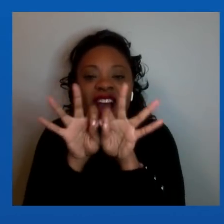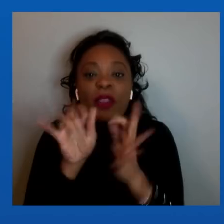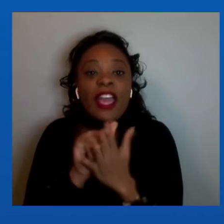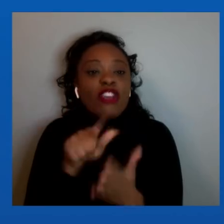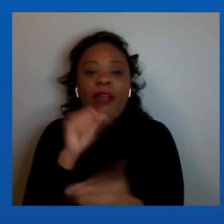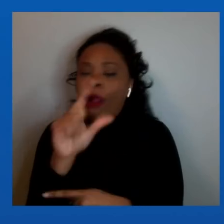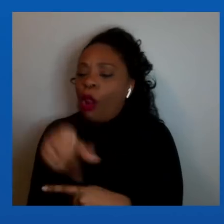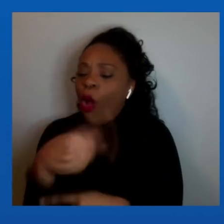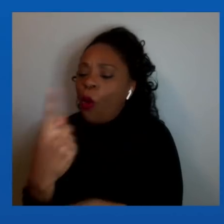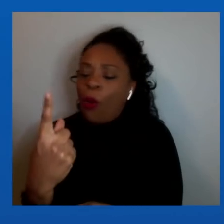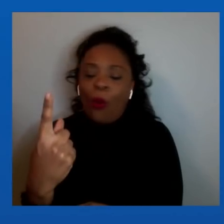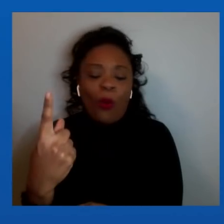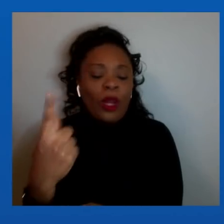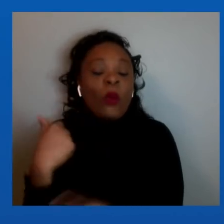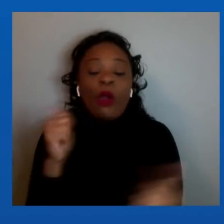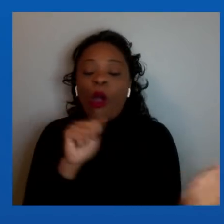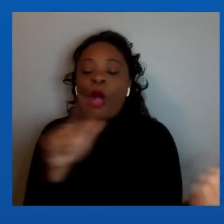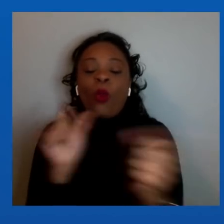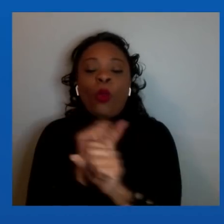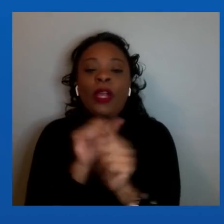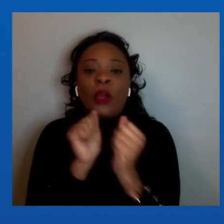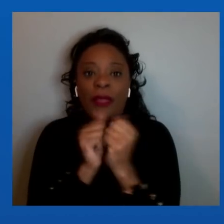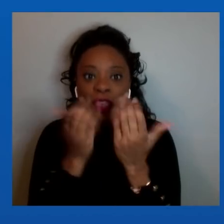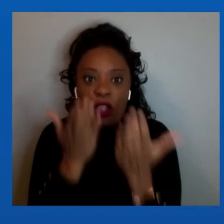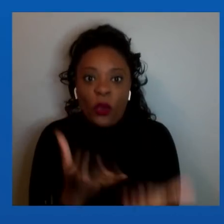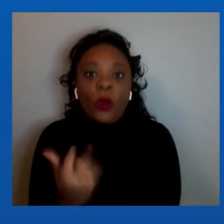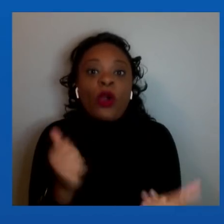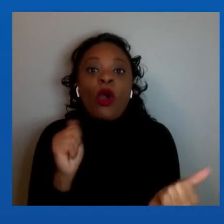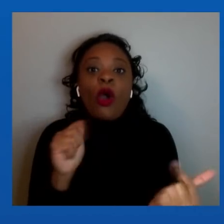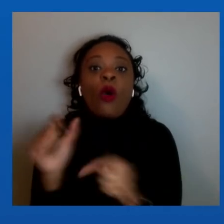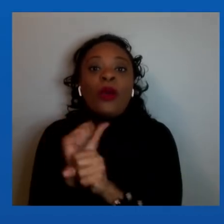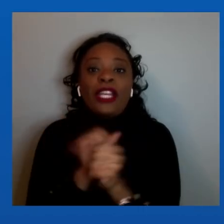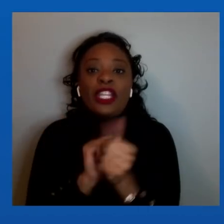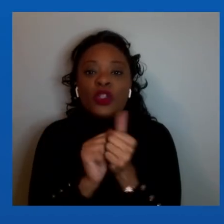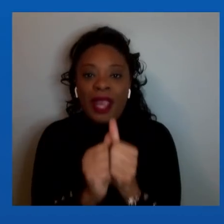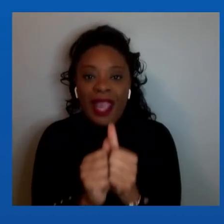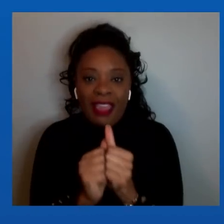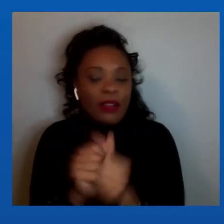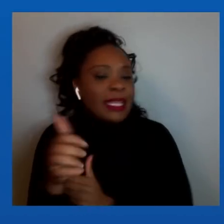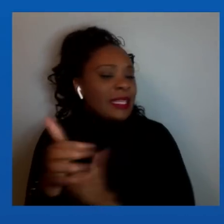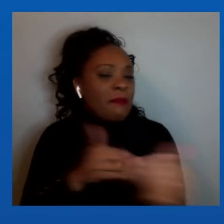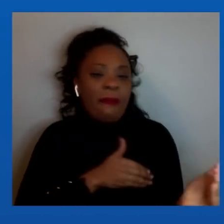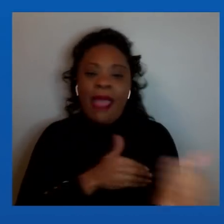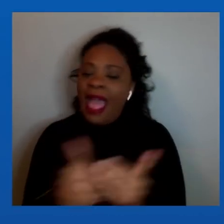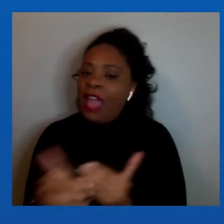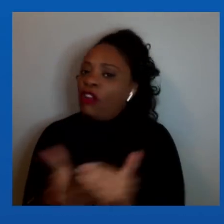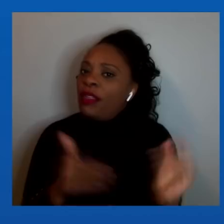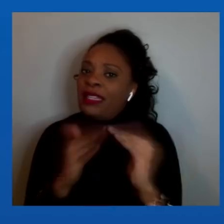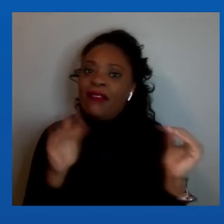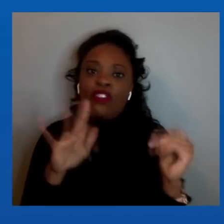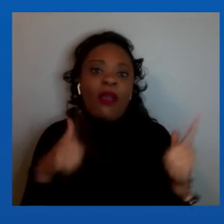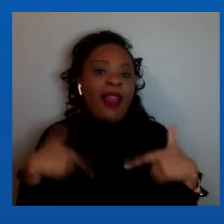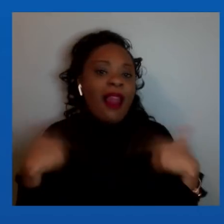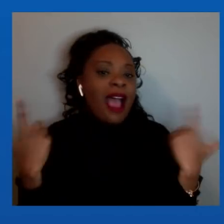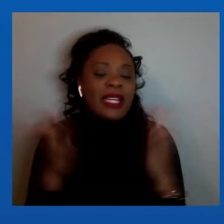that we all work in with you and we all working together. It doesn't matter how the love of your life is, there's still hope